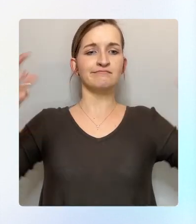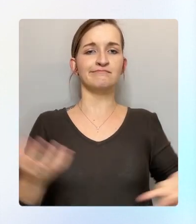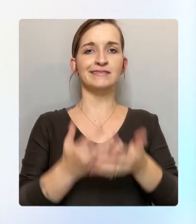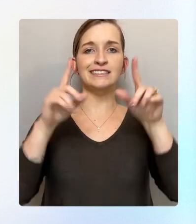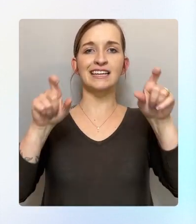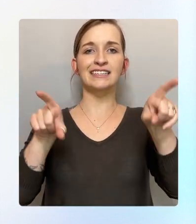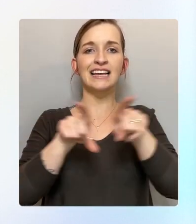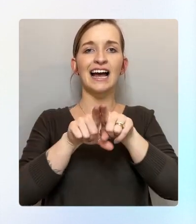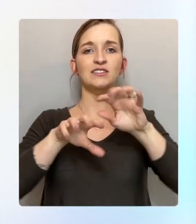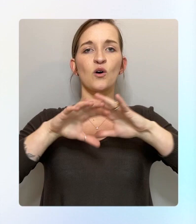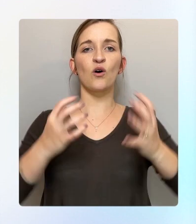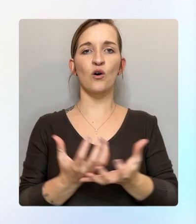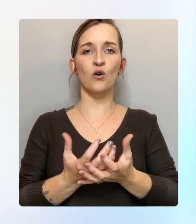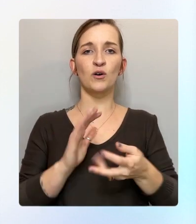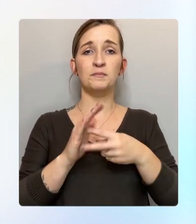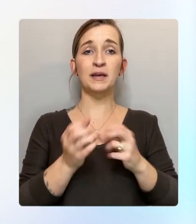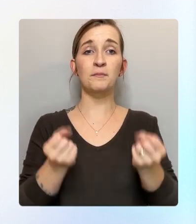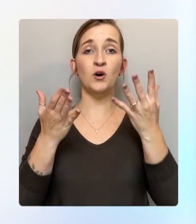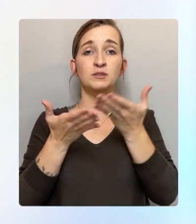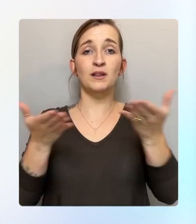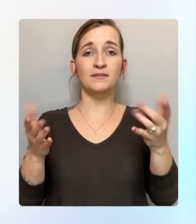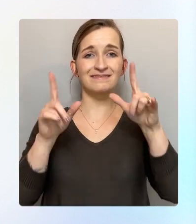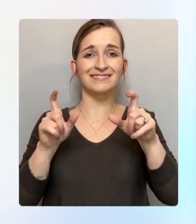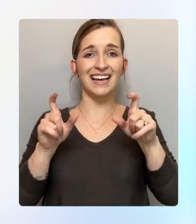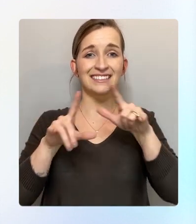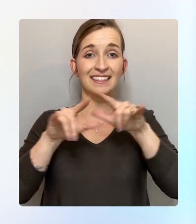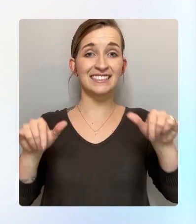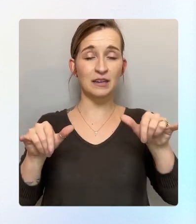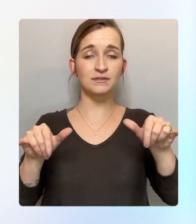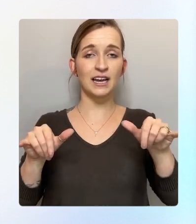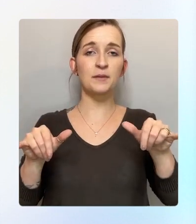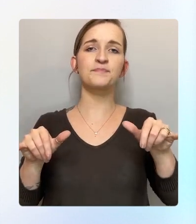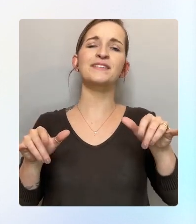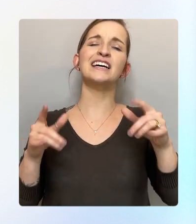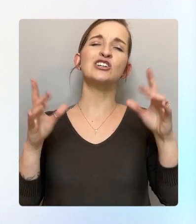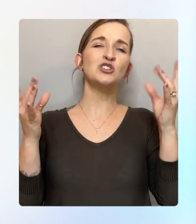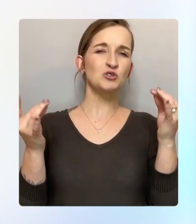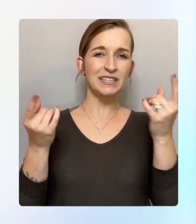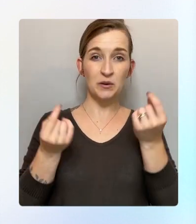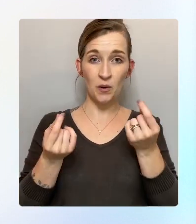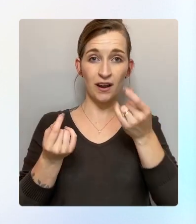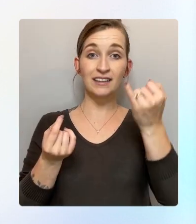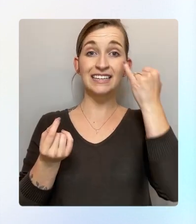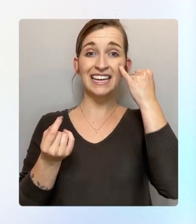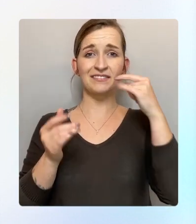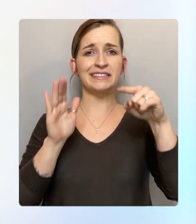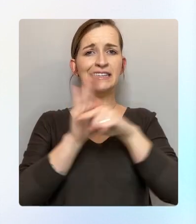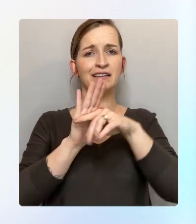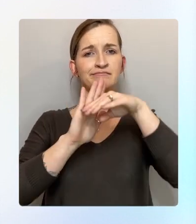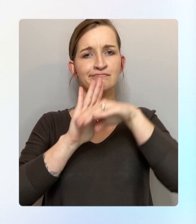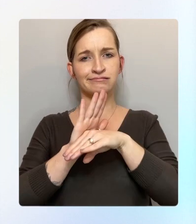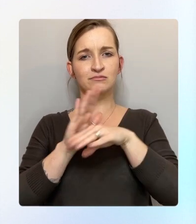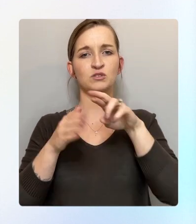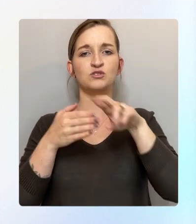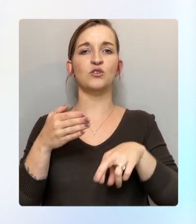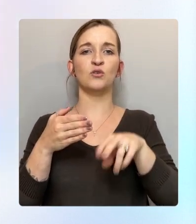The tricky part is if the results are negative, you'll need to follow up with individual tests to figure out which variable drove the regression.